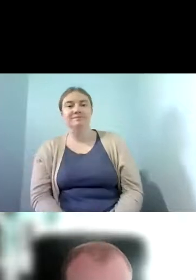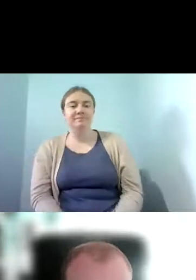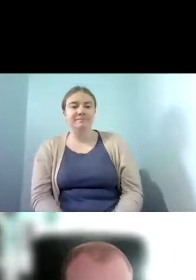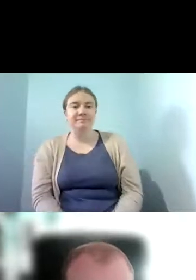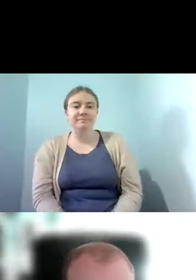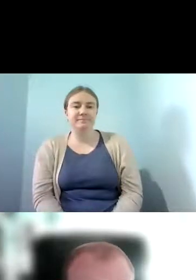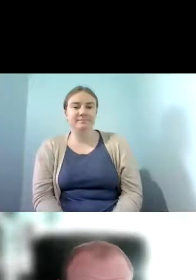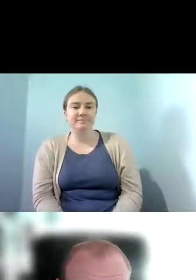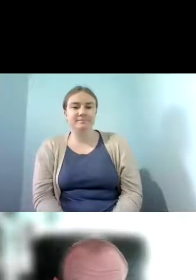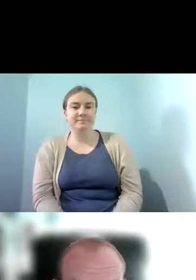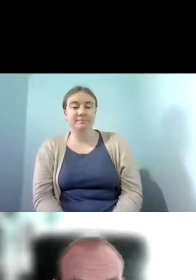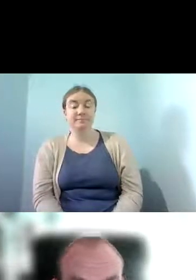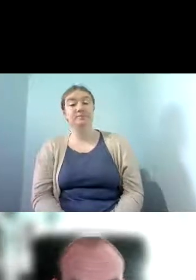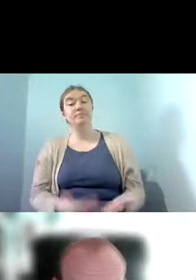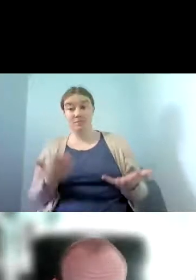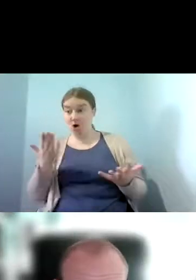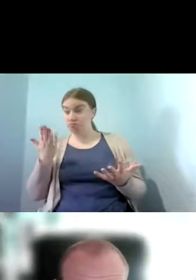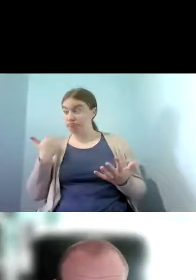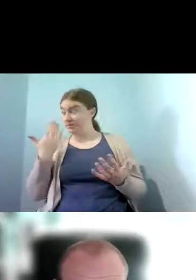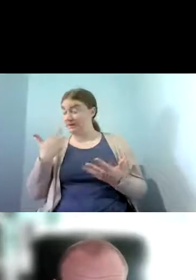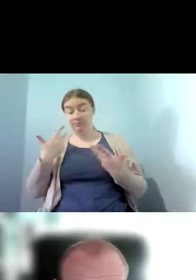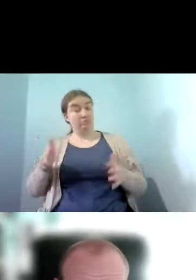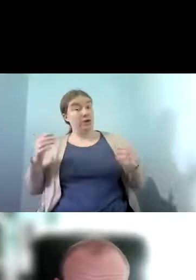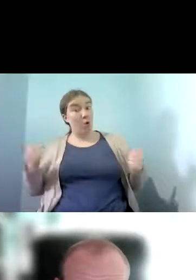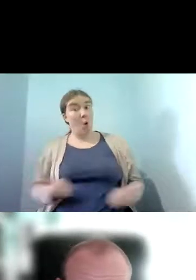we've relatively recently completed the construction of the fish pass